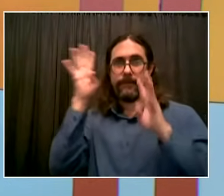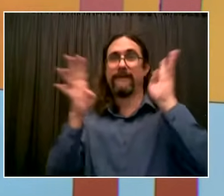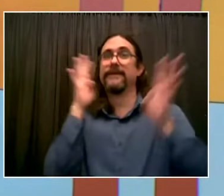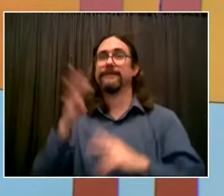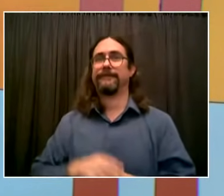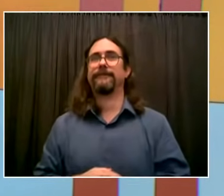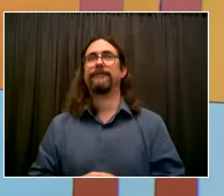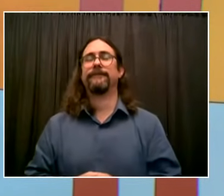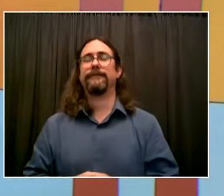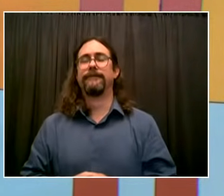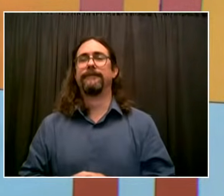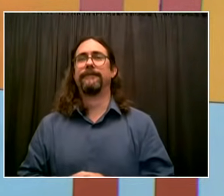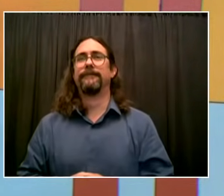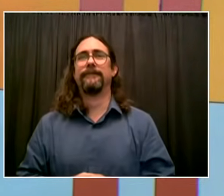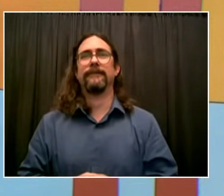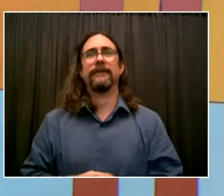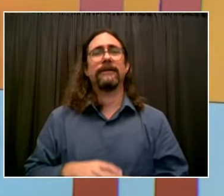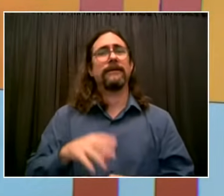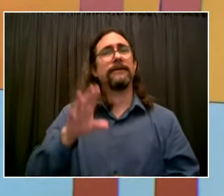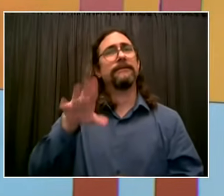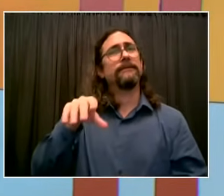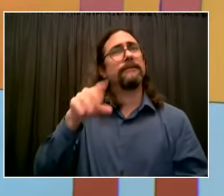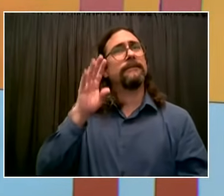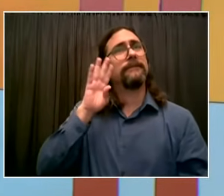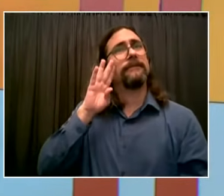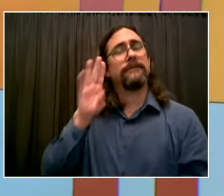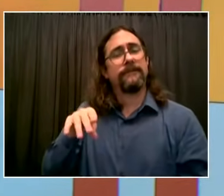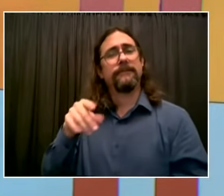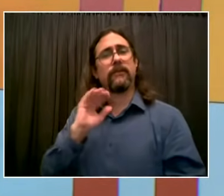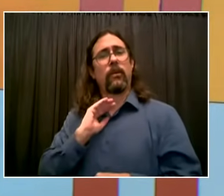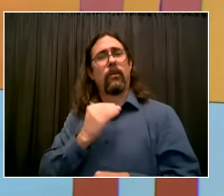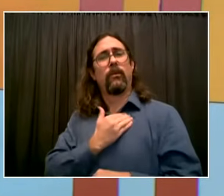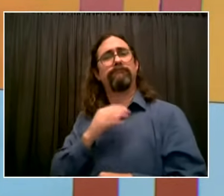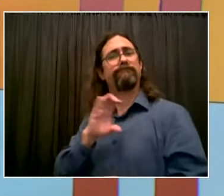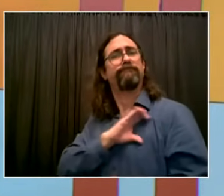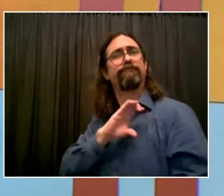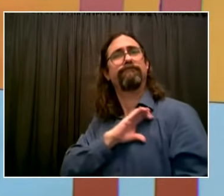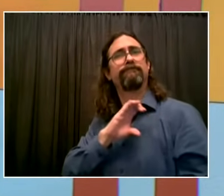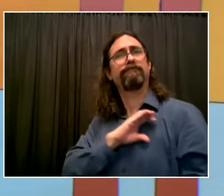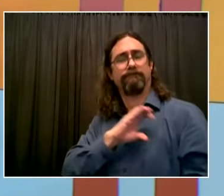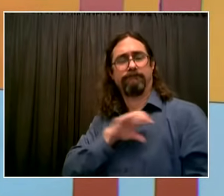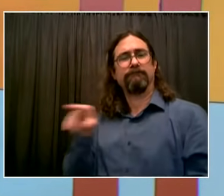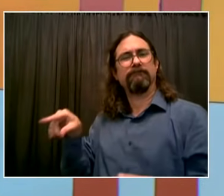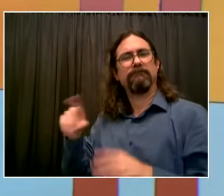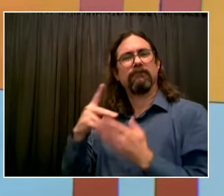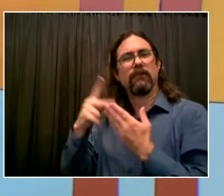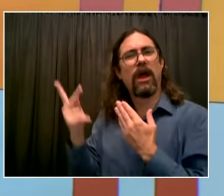HAPPENING. THE KEY ALWAYSIS TOH CANGE THE PARADIGM AND PICK UP ON EVERYTHING WE DID WITH NEIGHBORHOOD